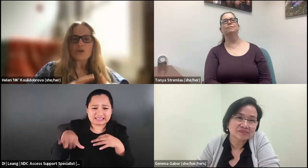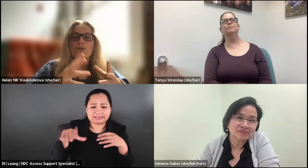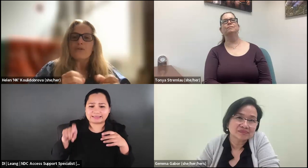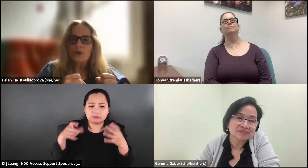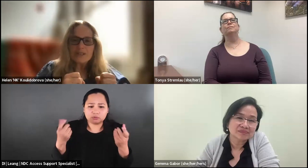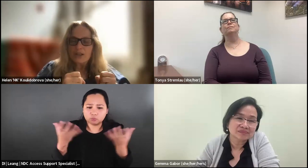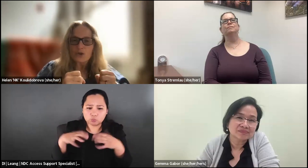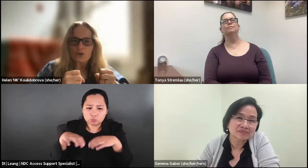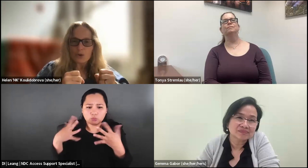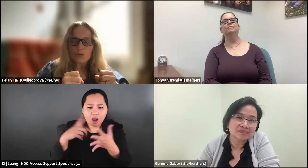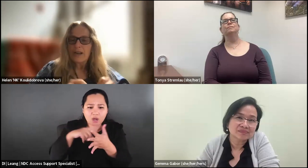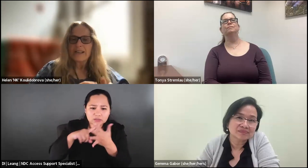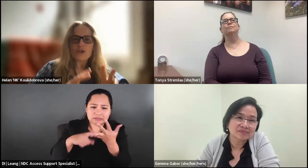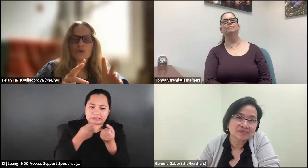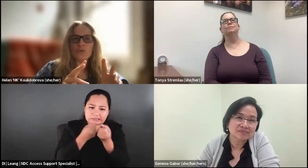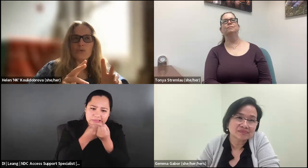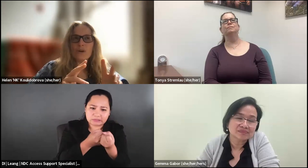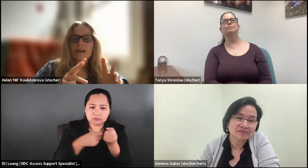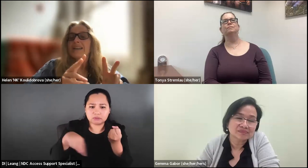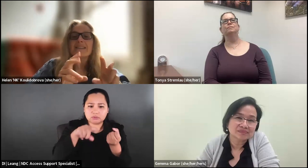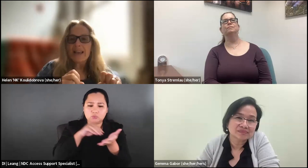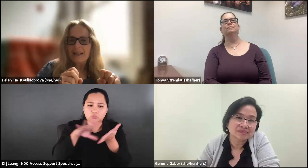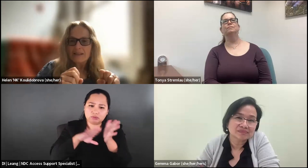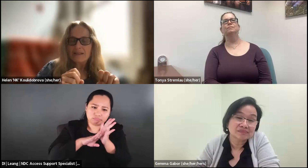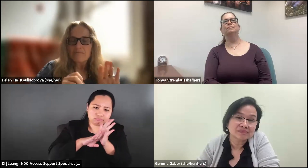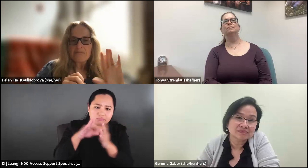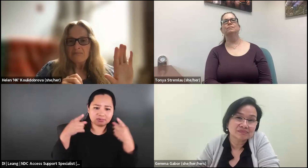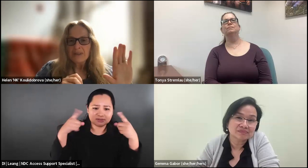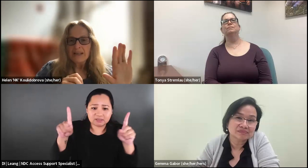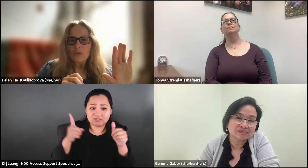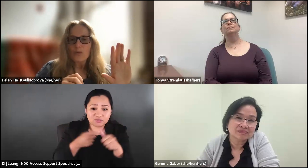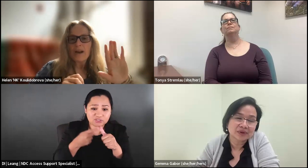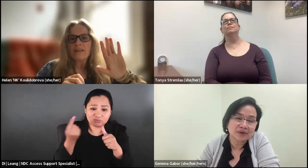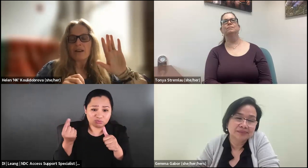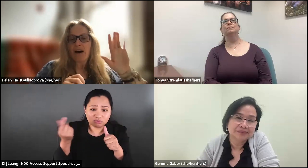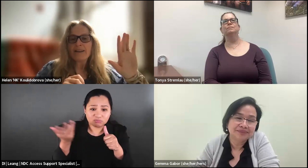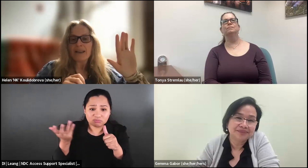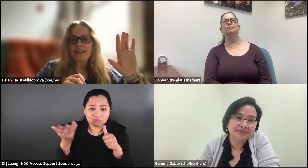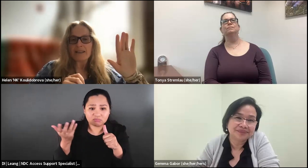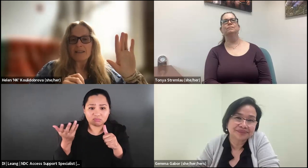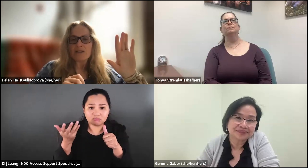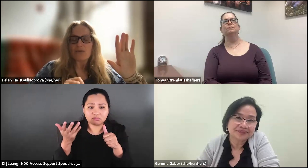So the first thing to do is to assess where the content is